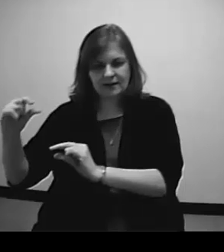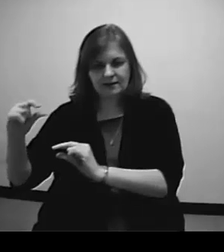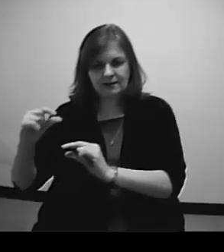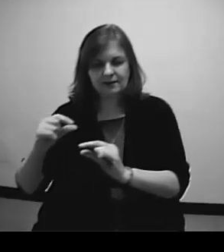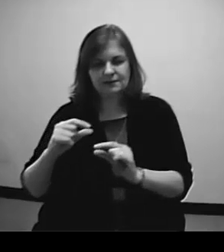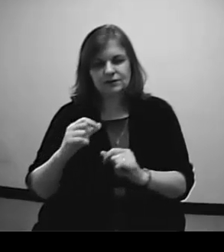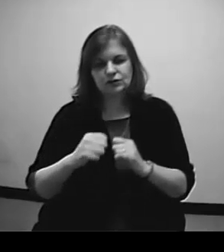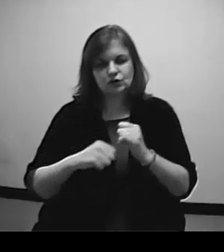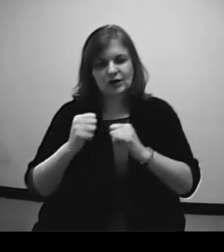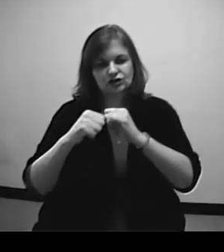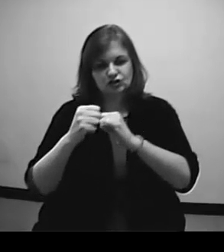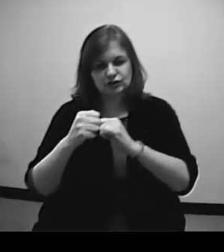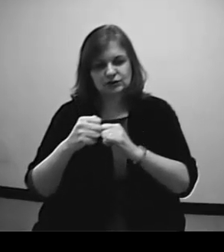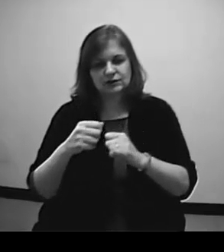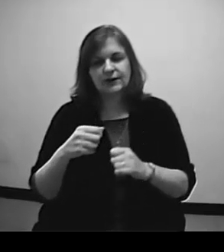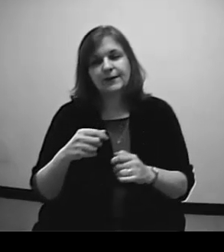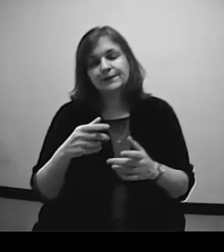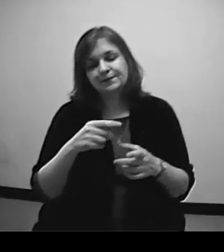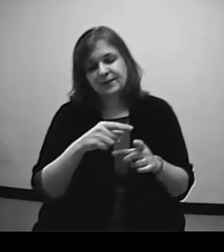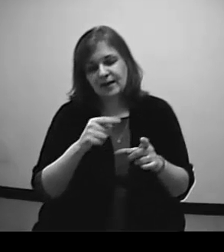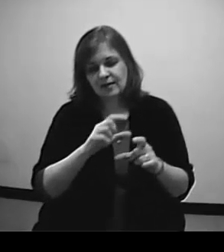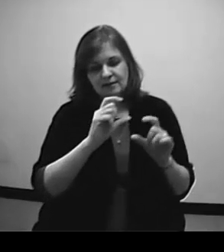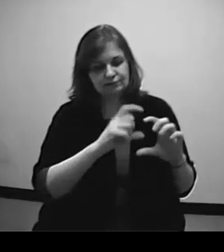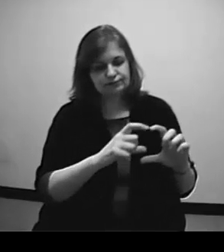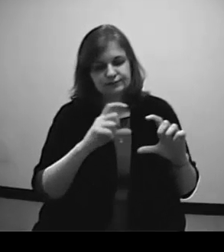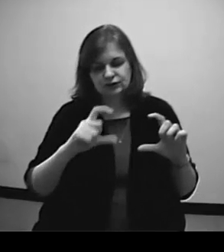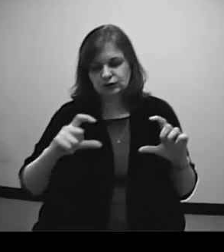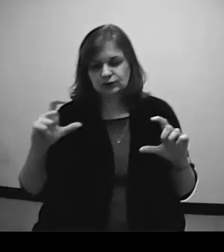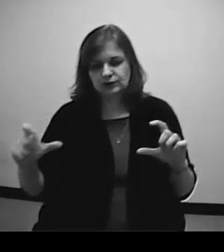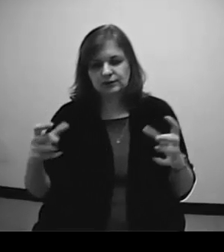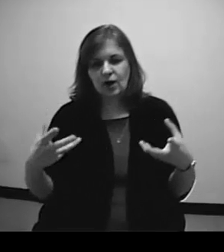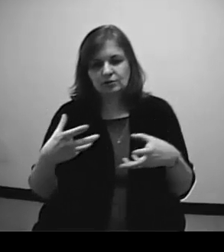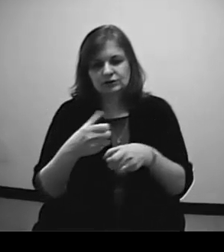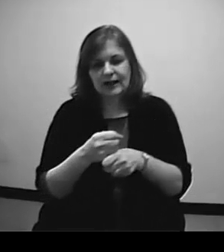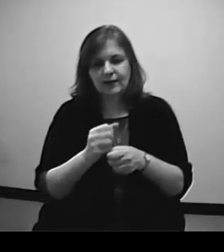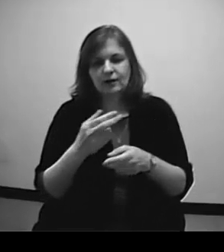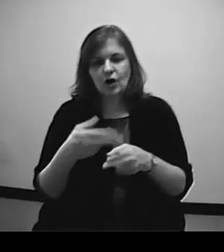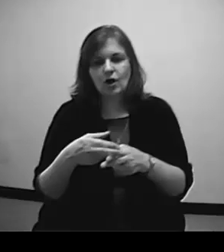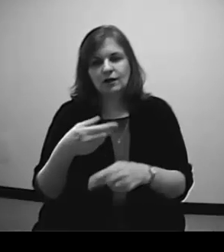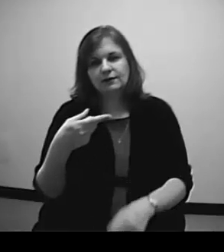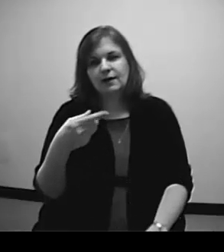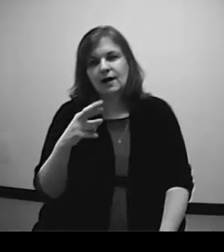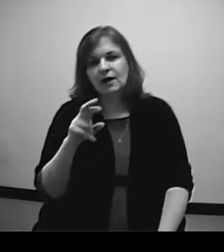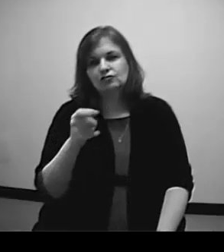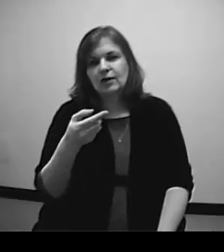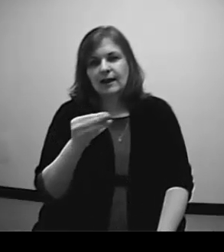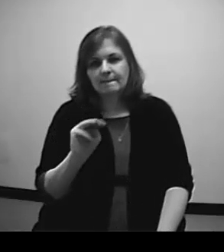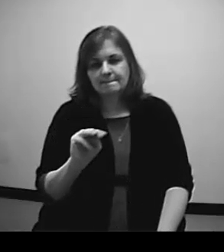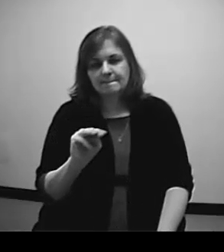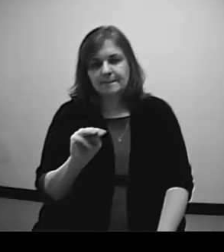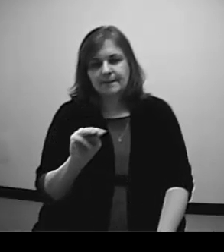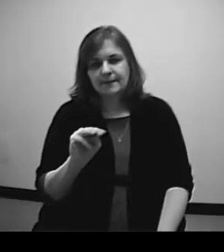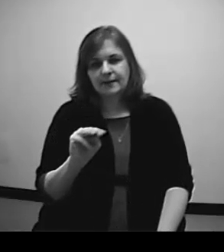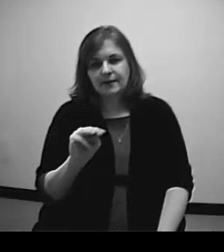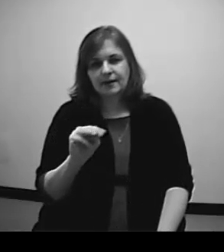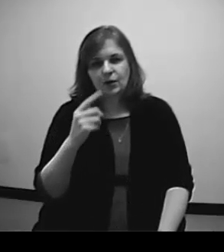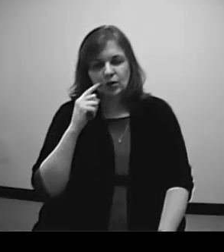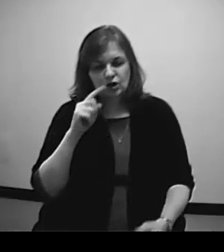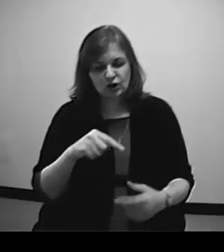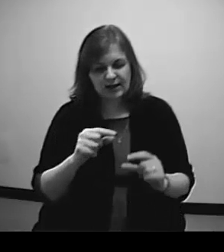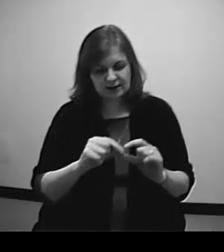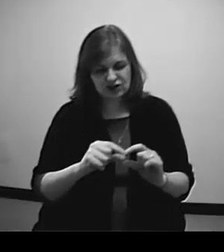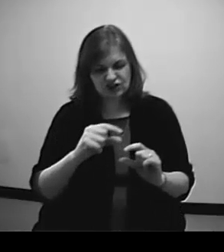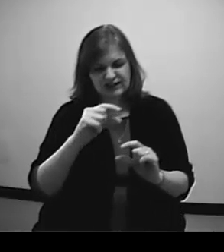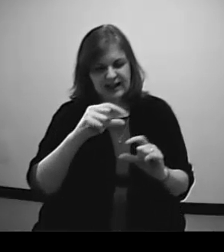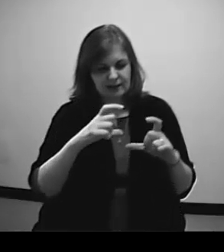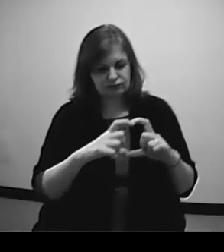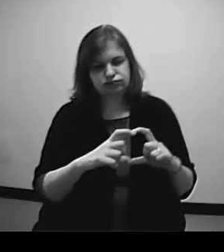we said that the stacks are actually going to be referred to is something called granum so when we look at the stacks